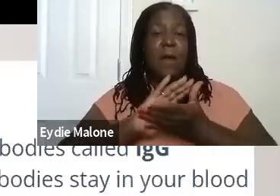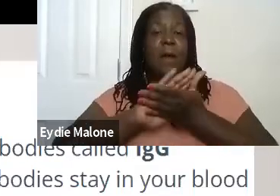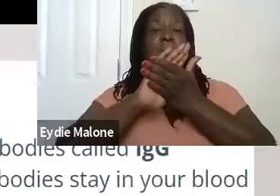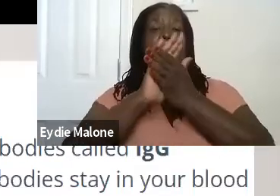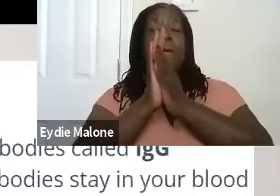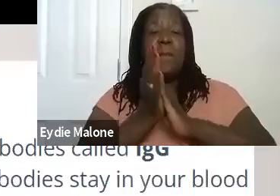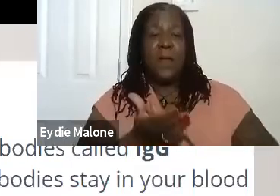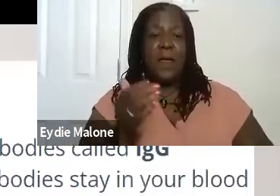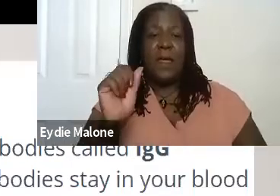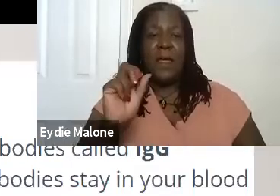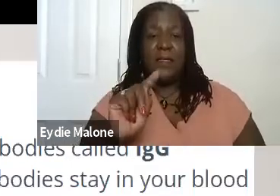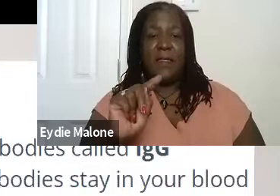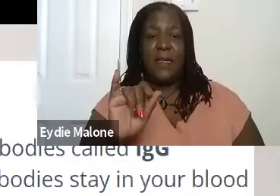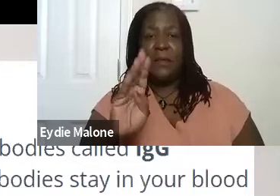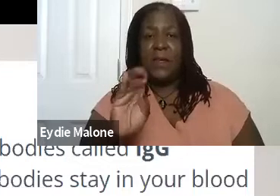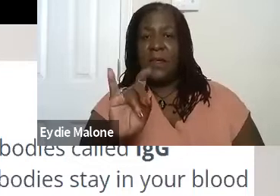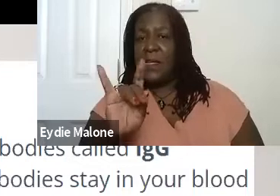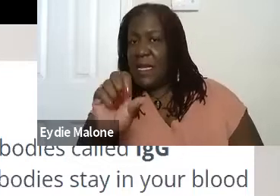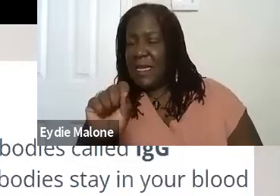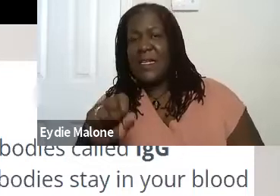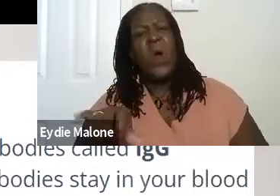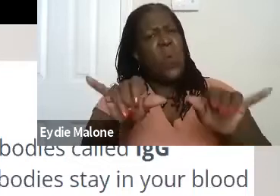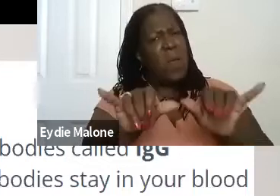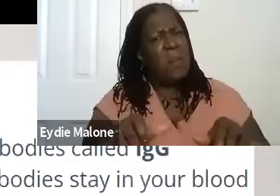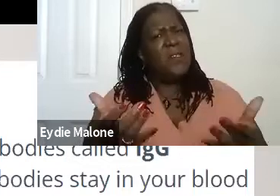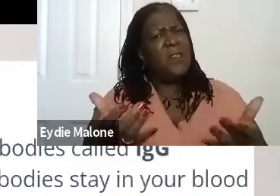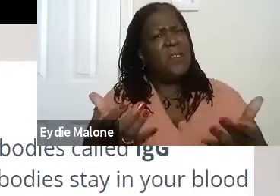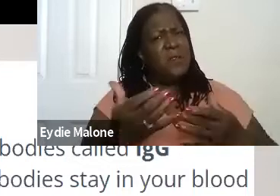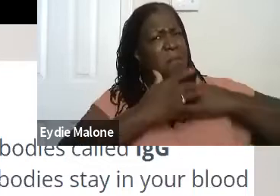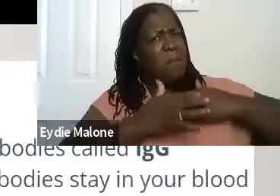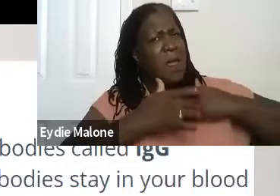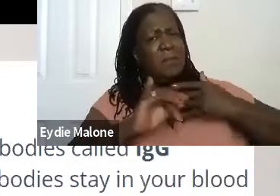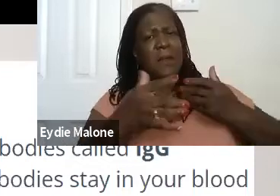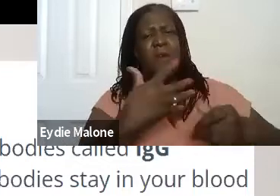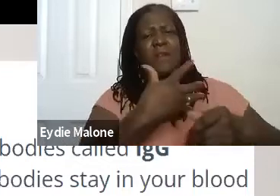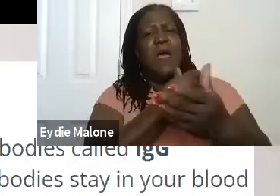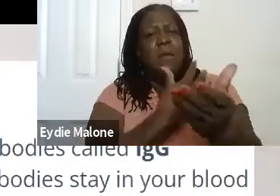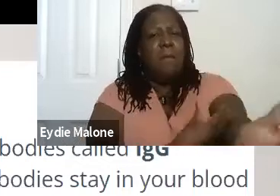bloodstreams, you might have had an antibody test of some type in the past. What an antibody